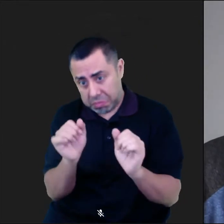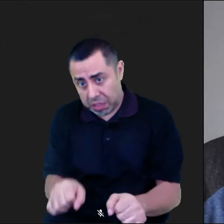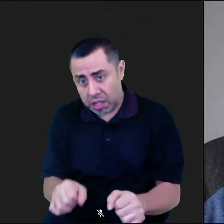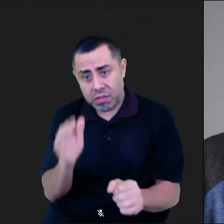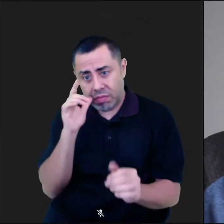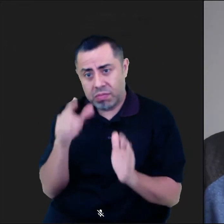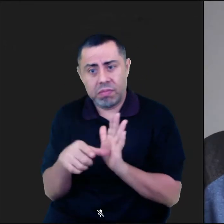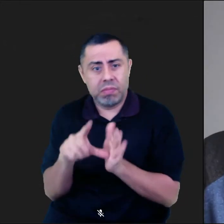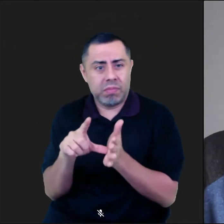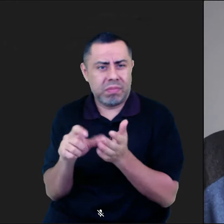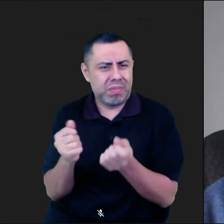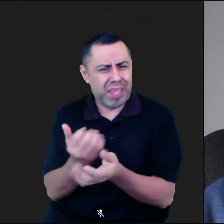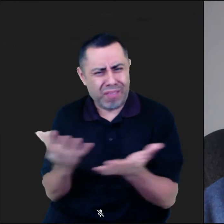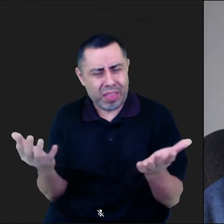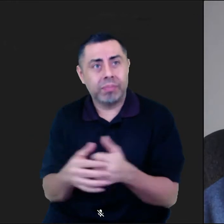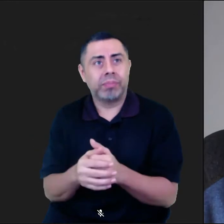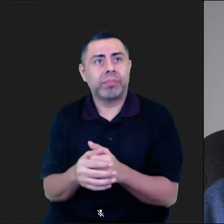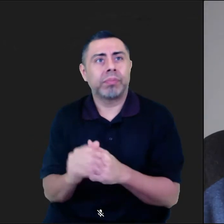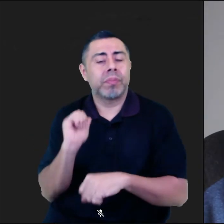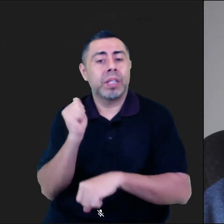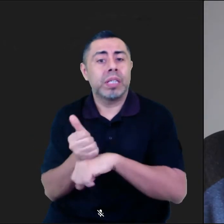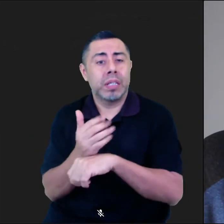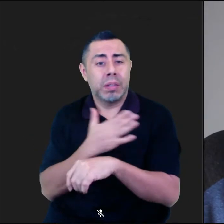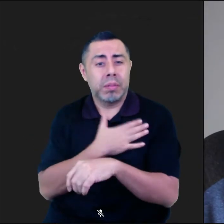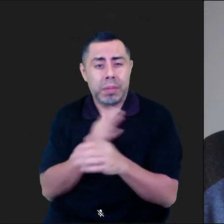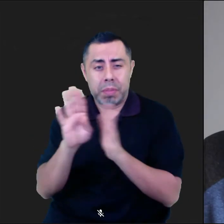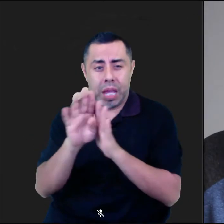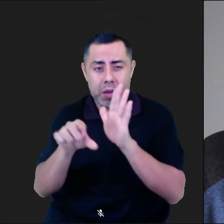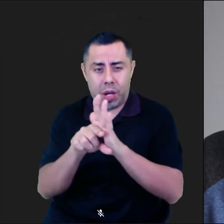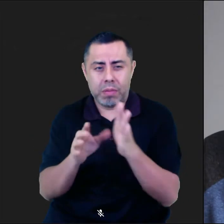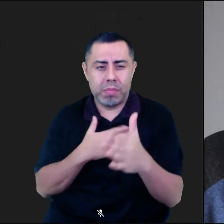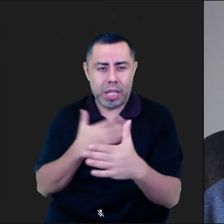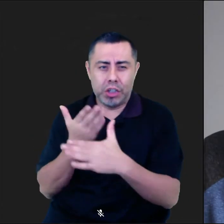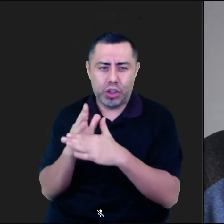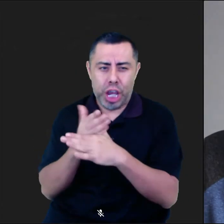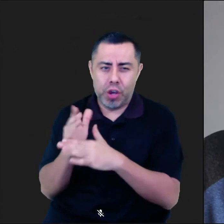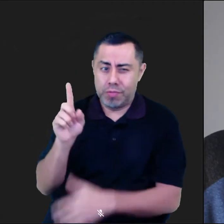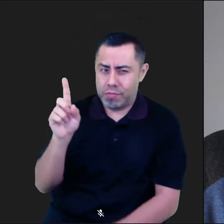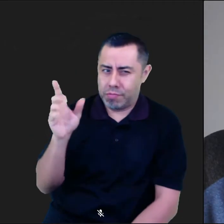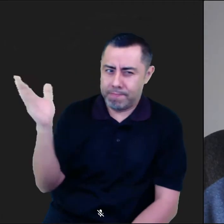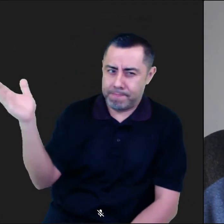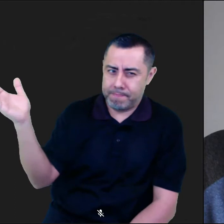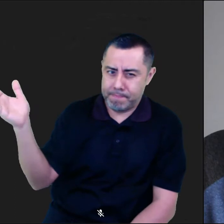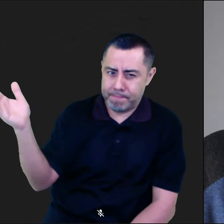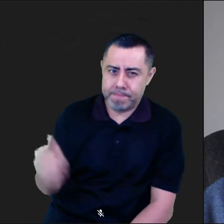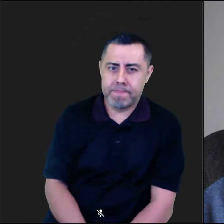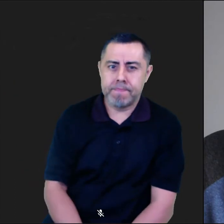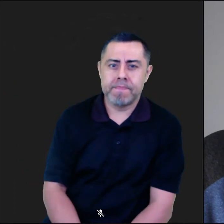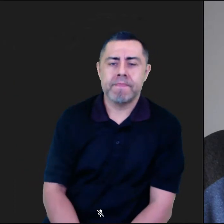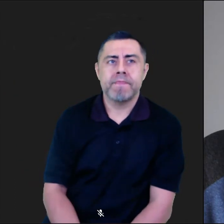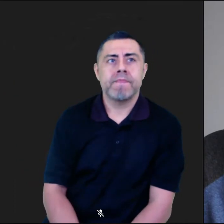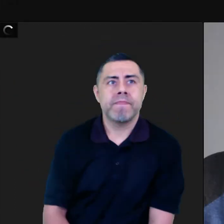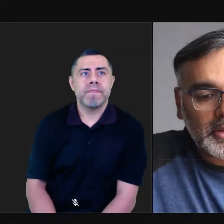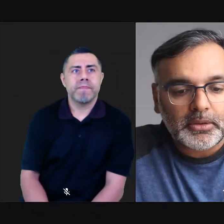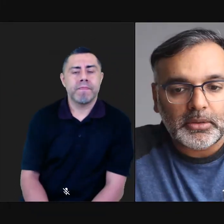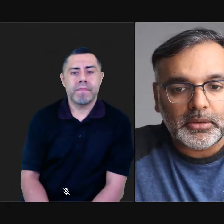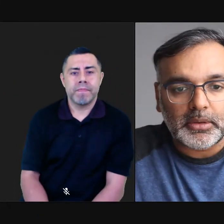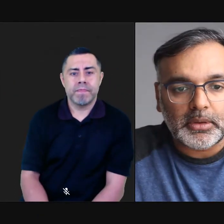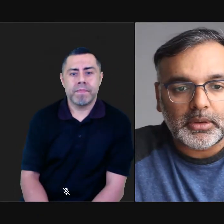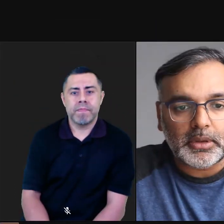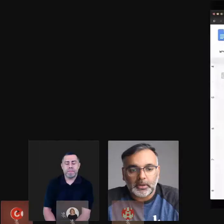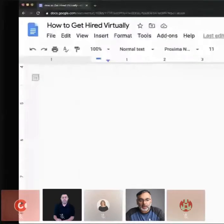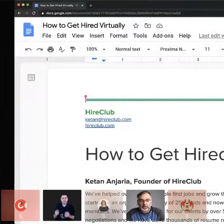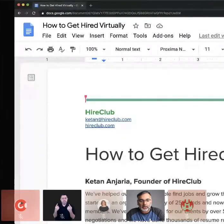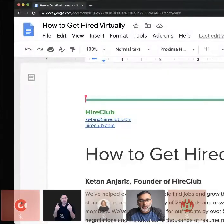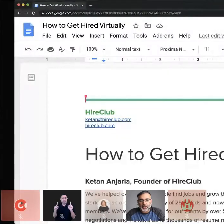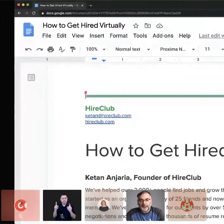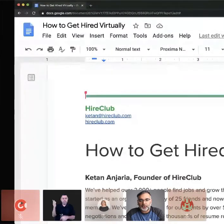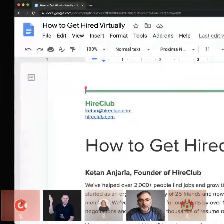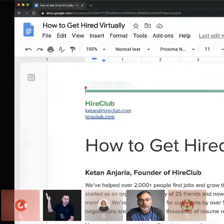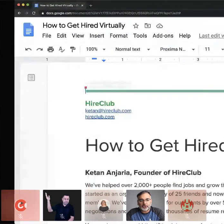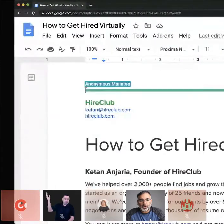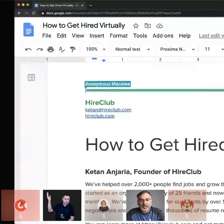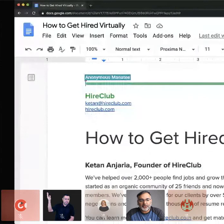um as a background let me just share my screen here we go all right you should all be able to see